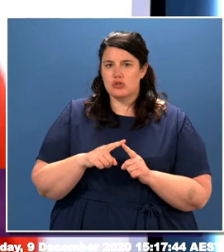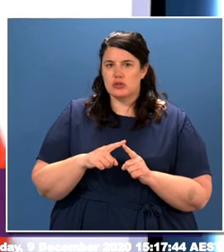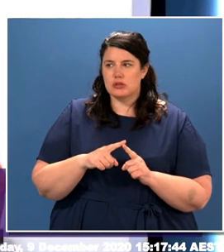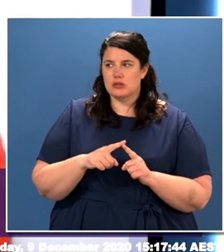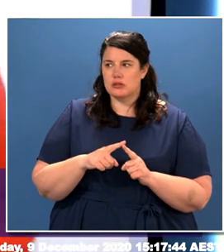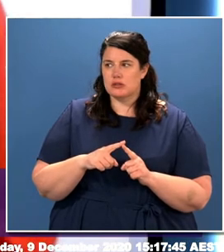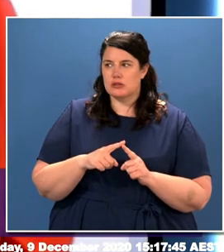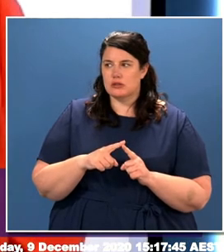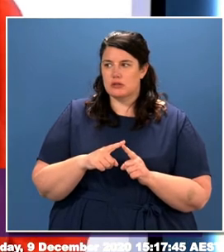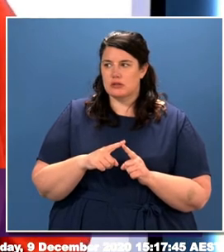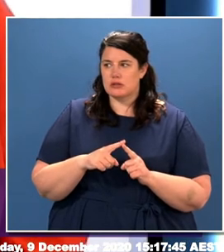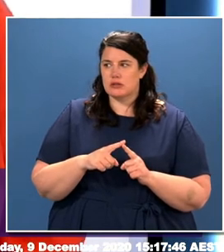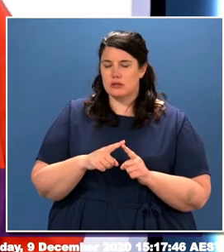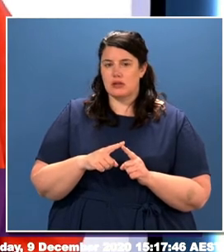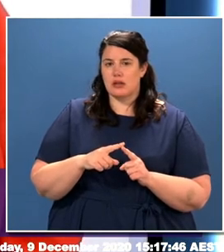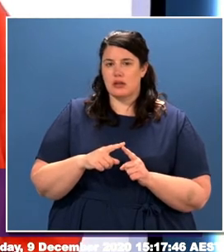content manager document page number,